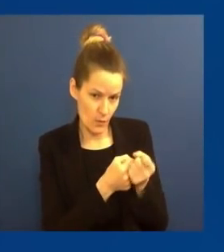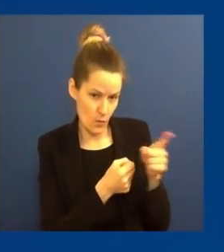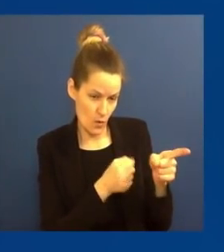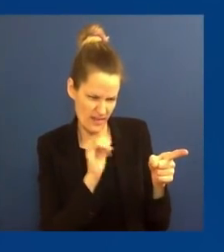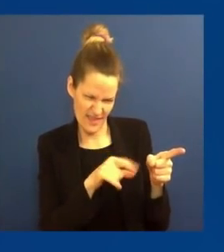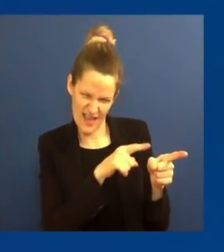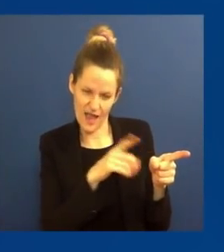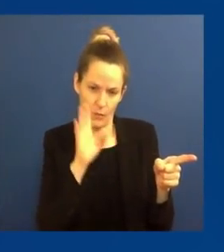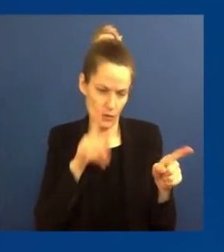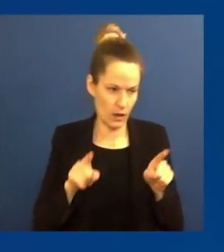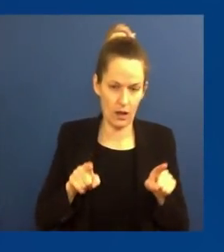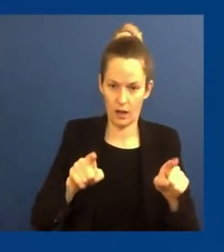Moderator: Let's go to Meg Tirrell at CNBC.